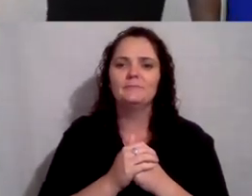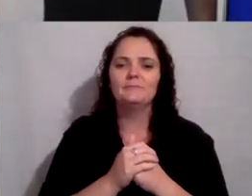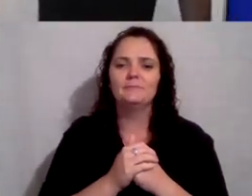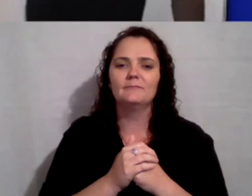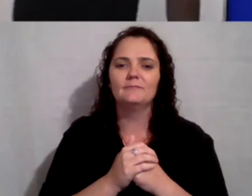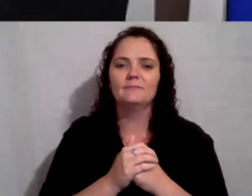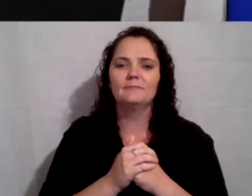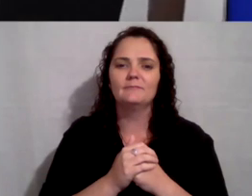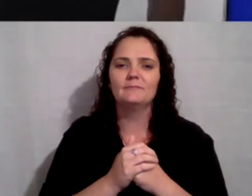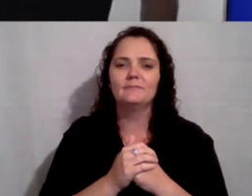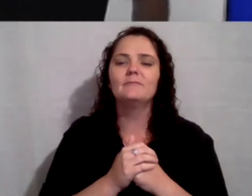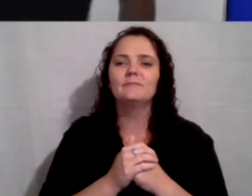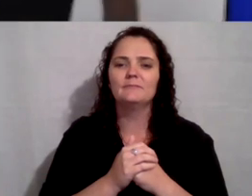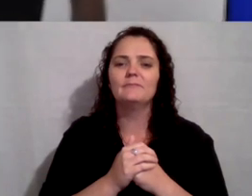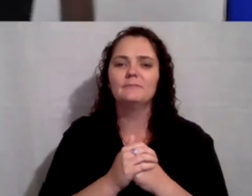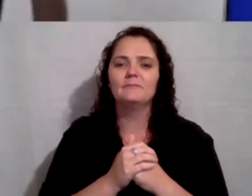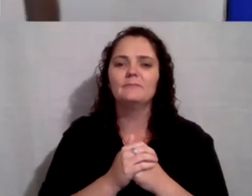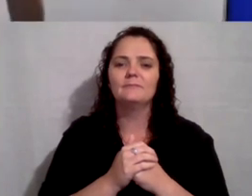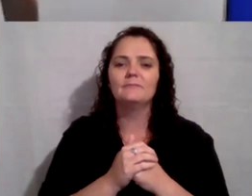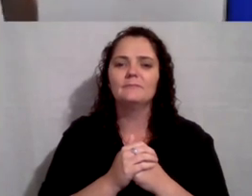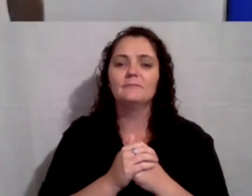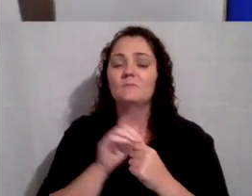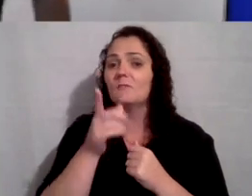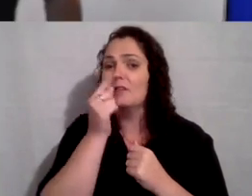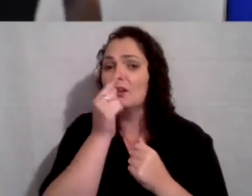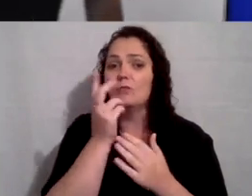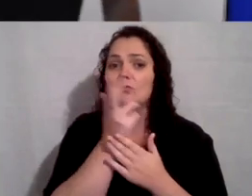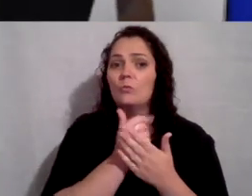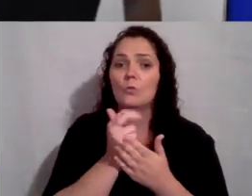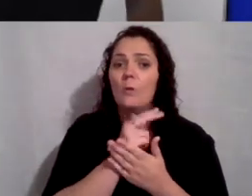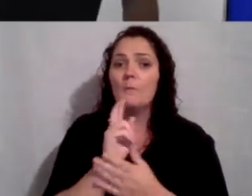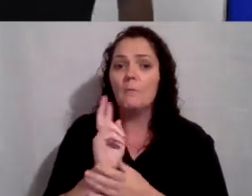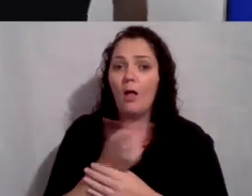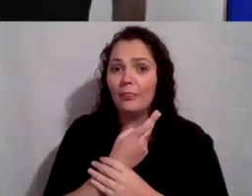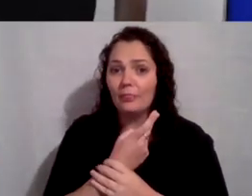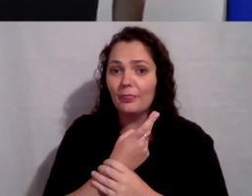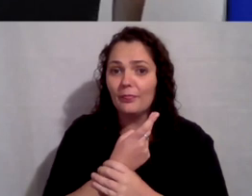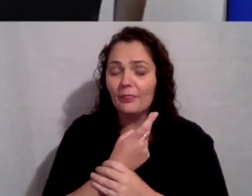standing pose for this pose, you may choose to draw both Atticus and Rachel or you may choose to draw